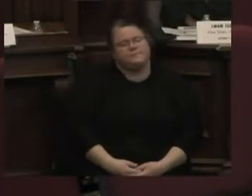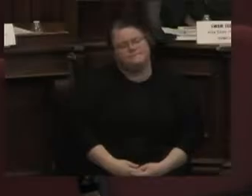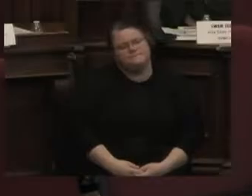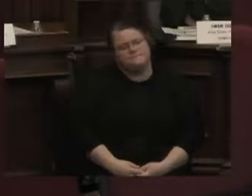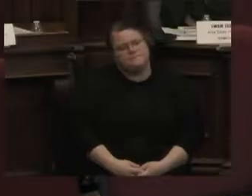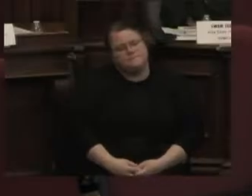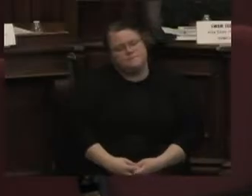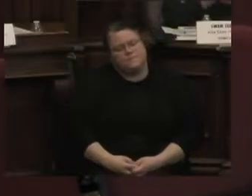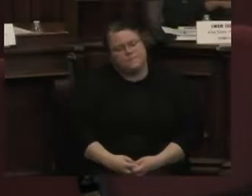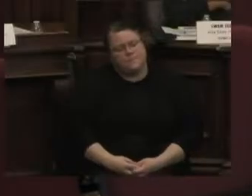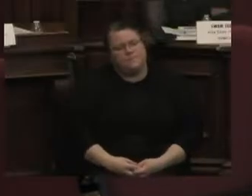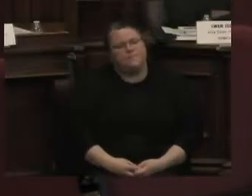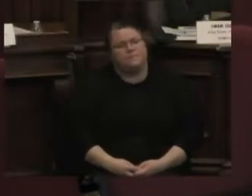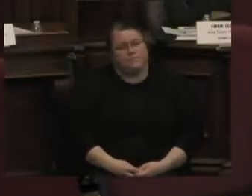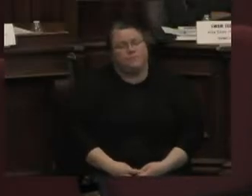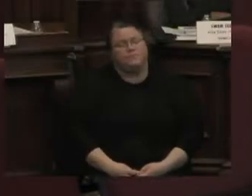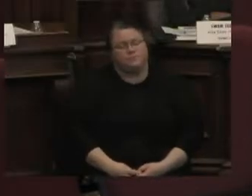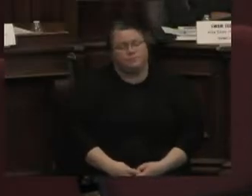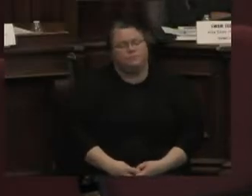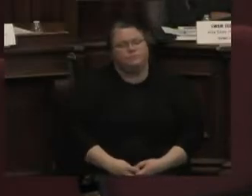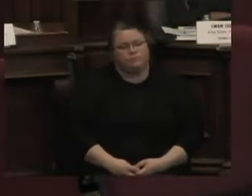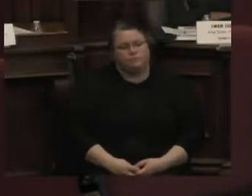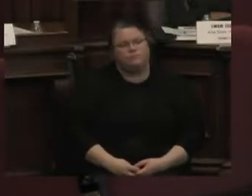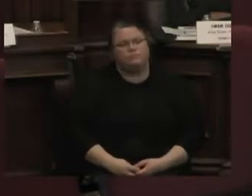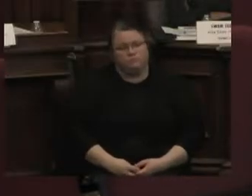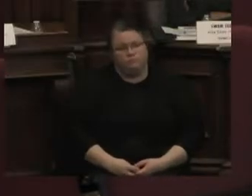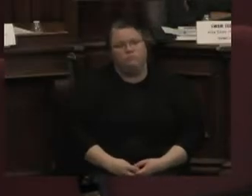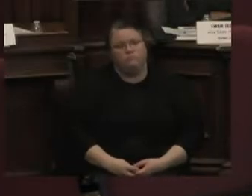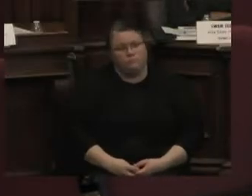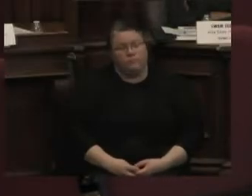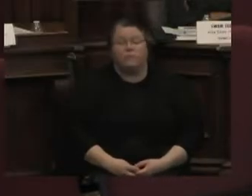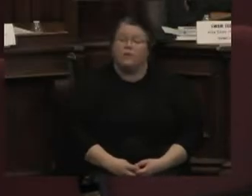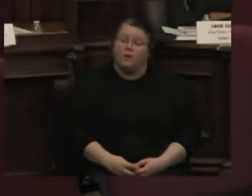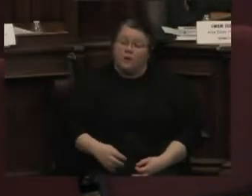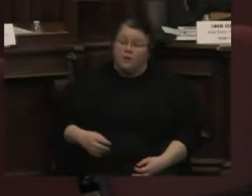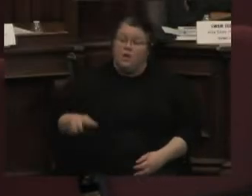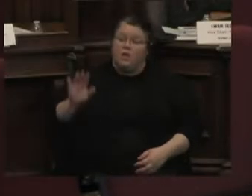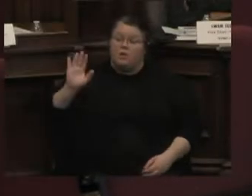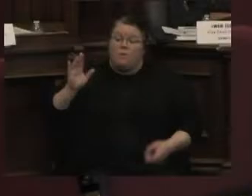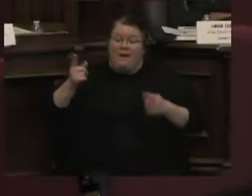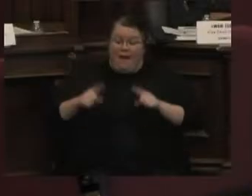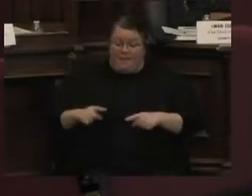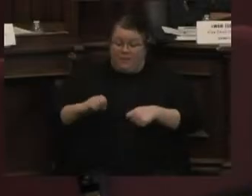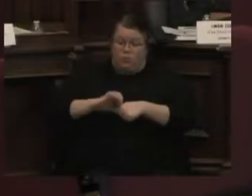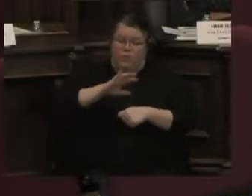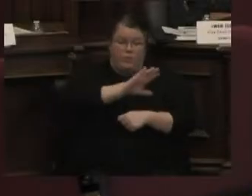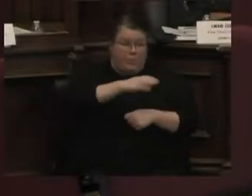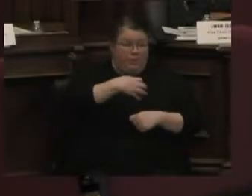complaints? That's important for us all to know. And with